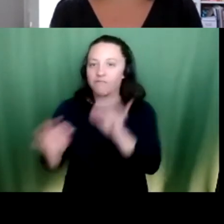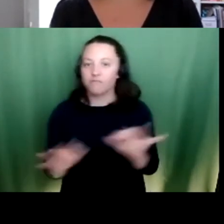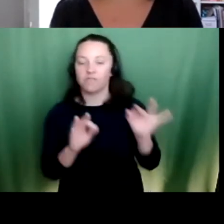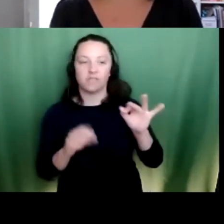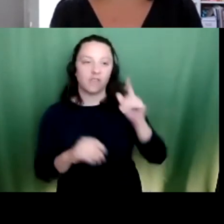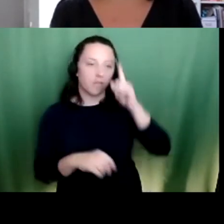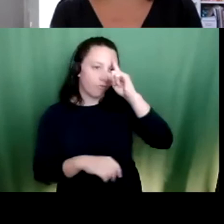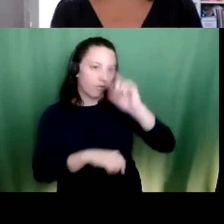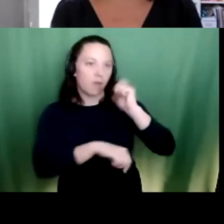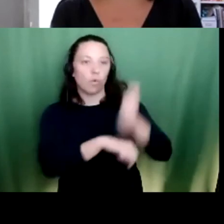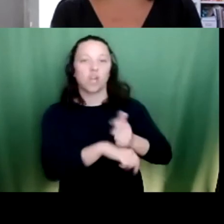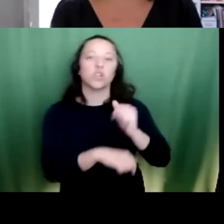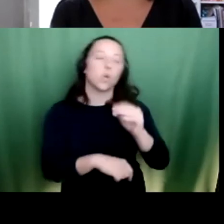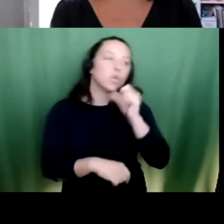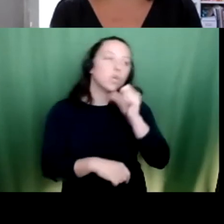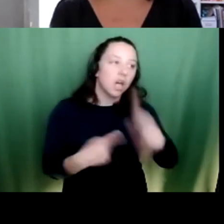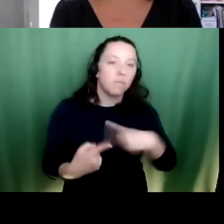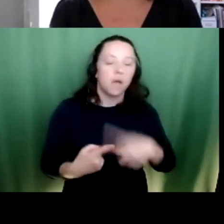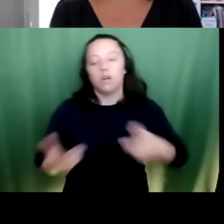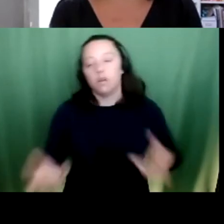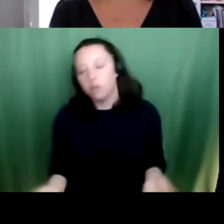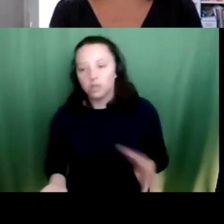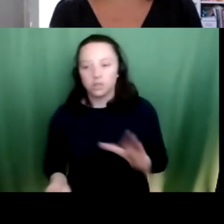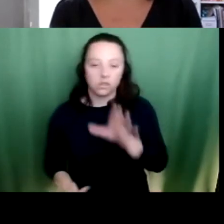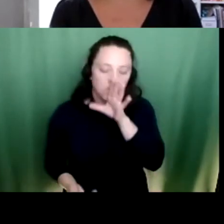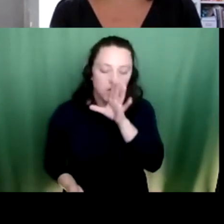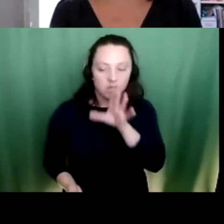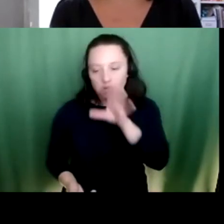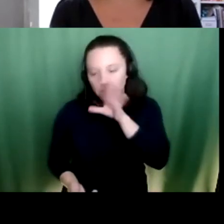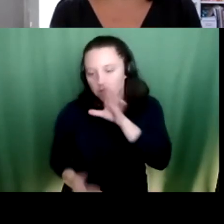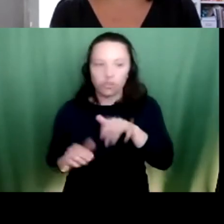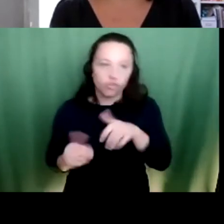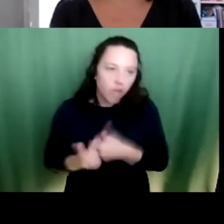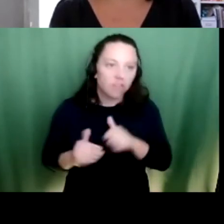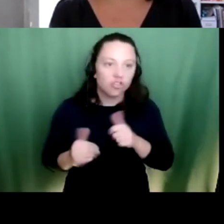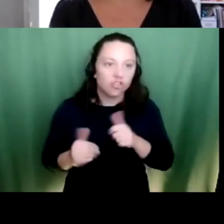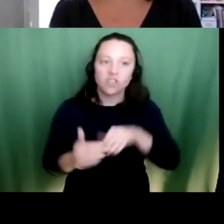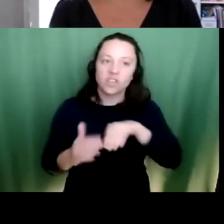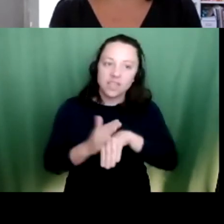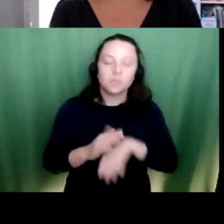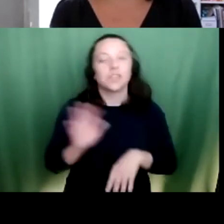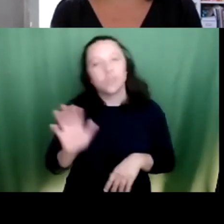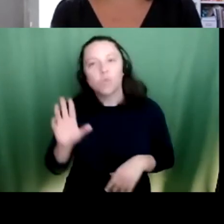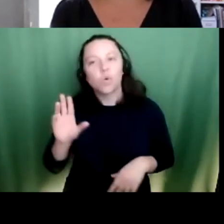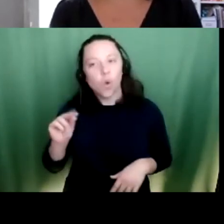with challenges of you know accessibility, no, actually, we are creative people here.